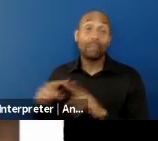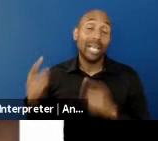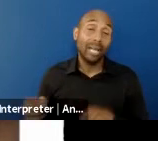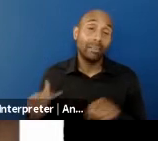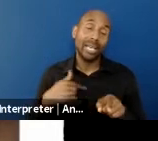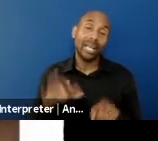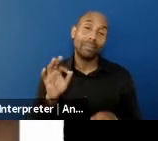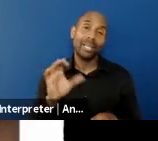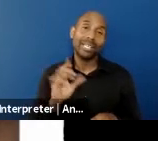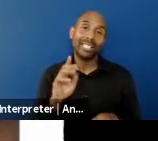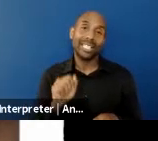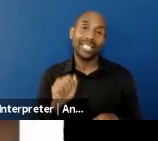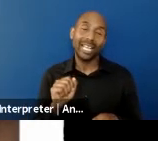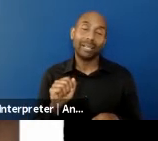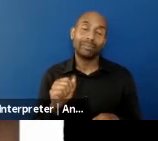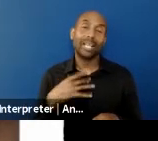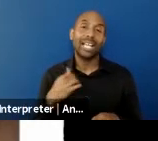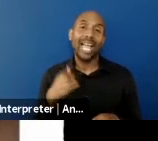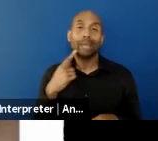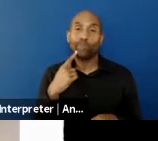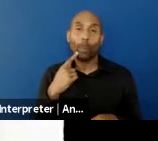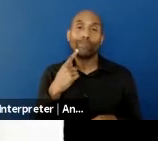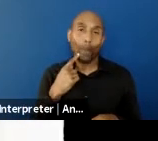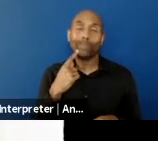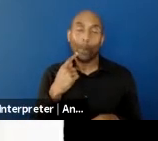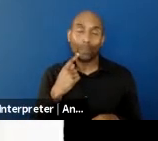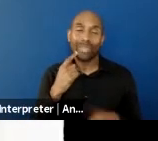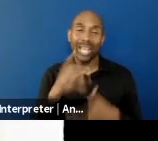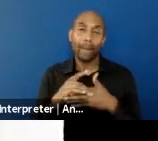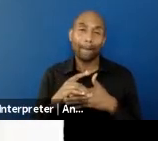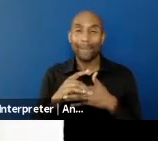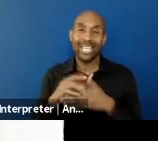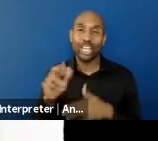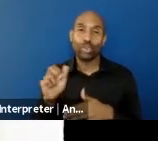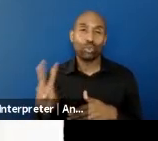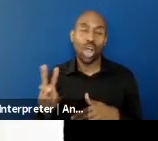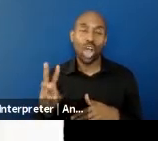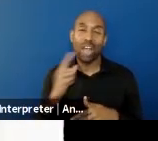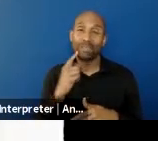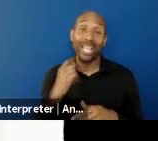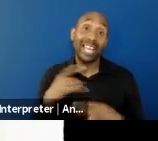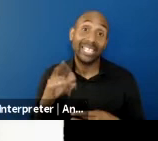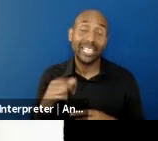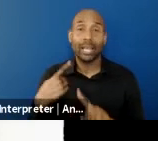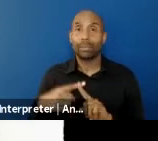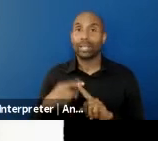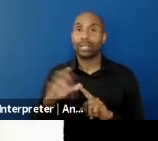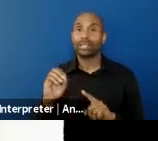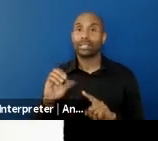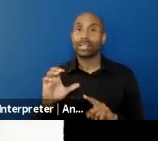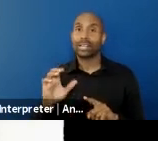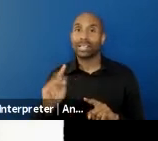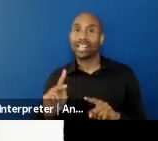And as a kid, the guy I fell in love with was Mohammad Ali. He's flashy. Talking trash. He backs it up.